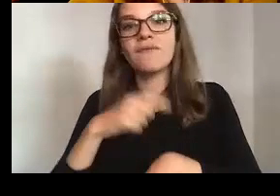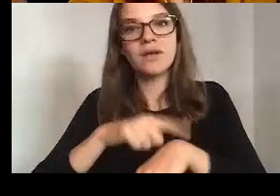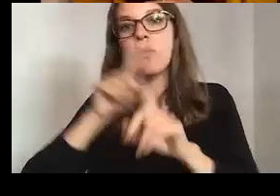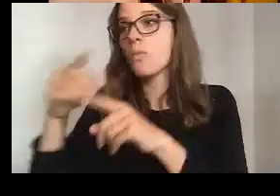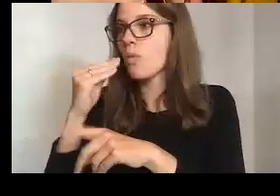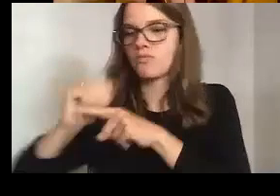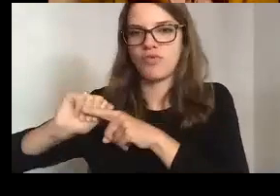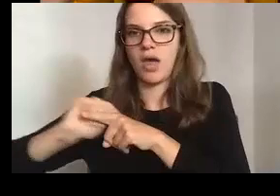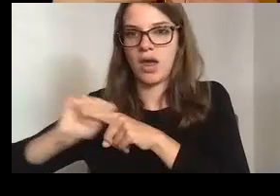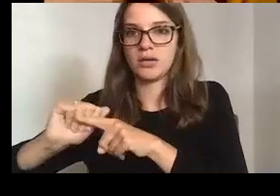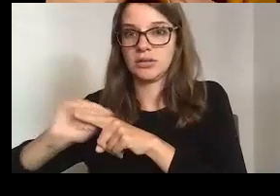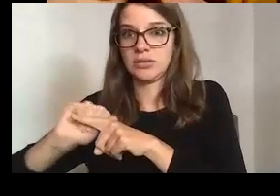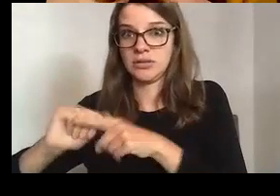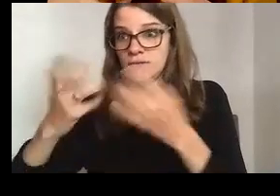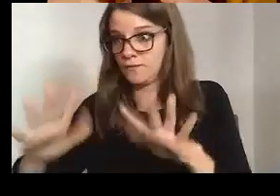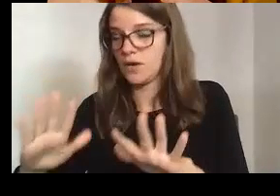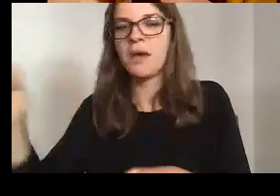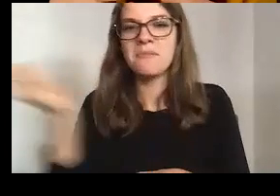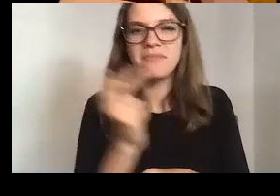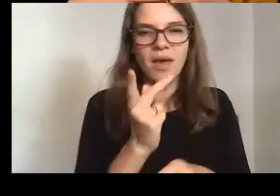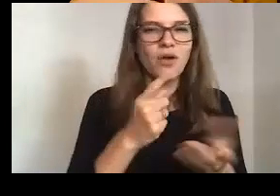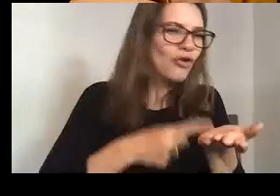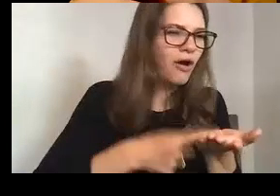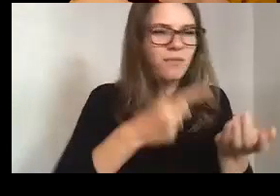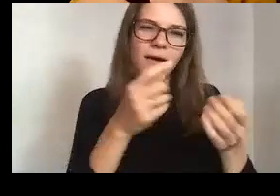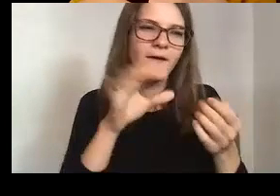and bring that back and troubleshoot what went on with certain behavior strategies